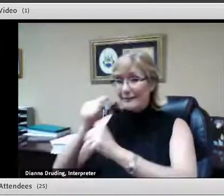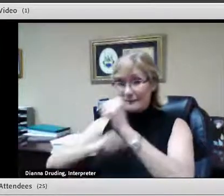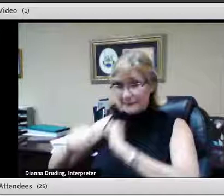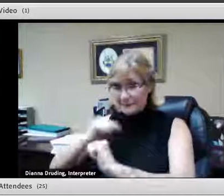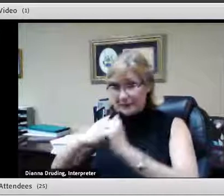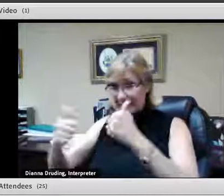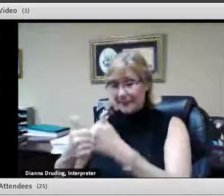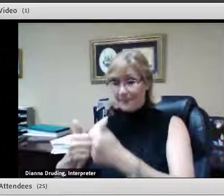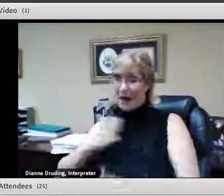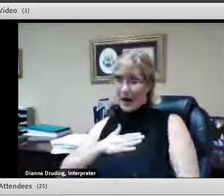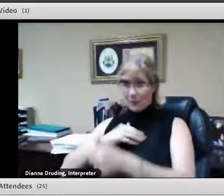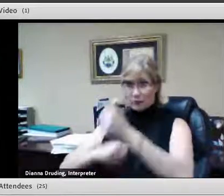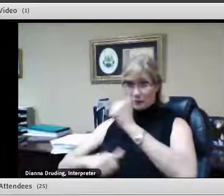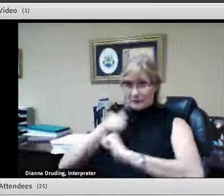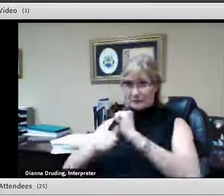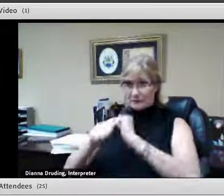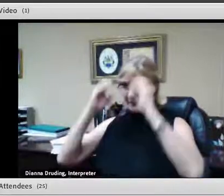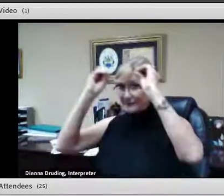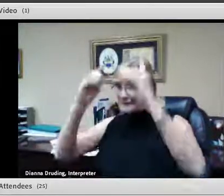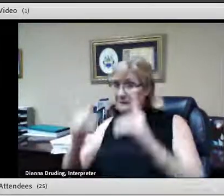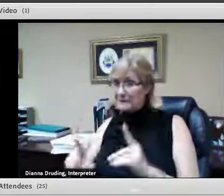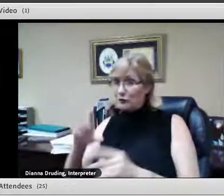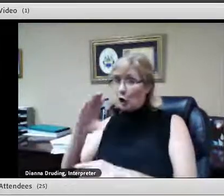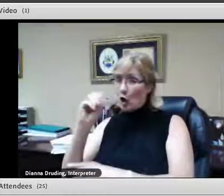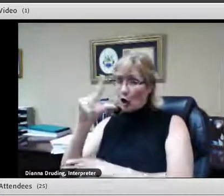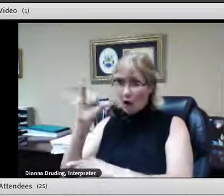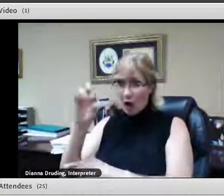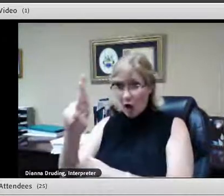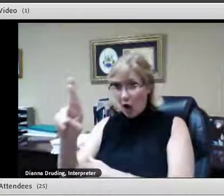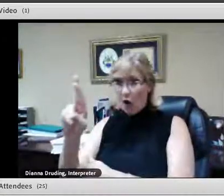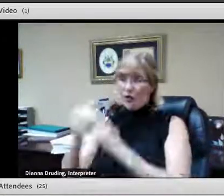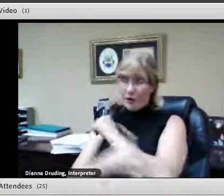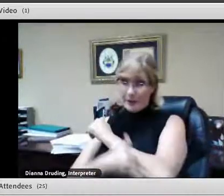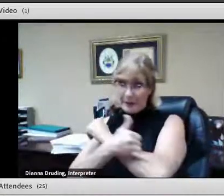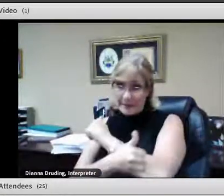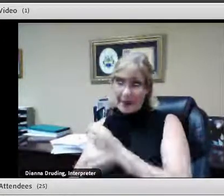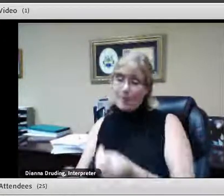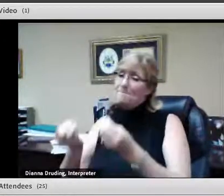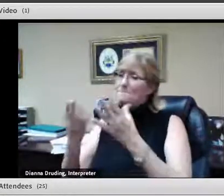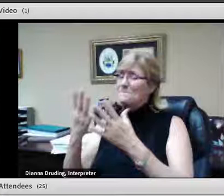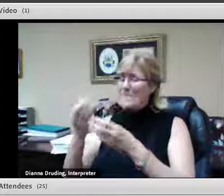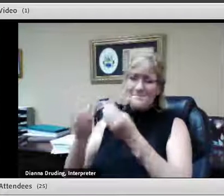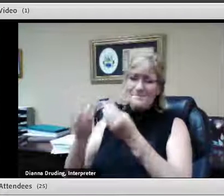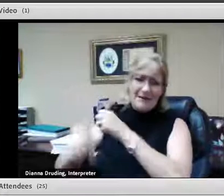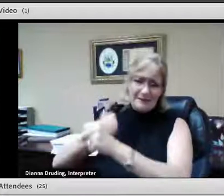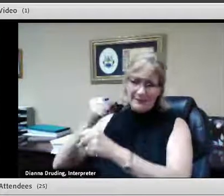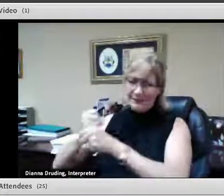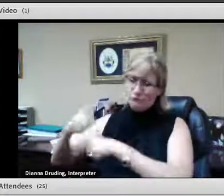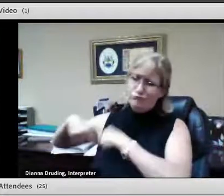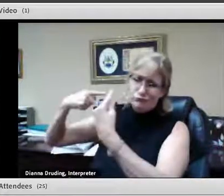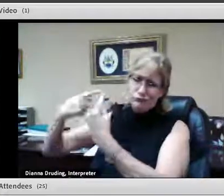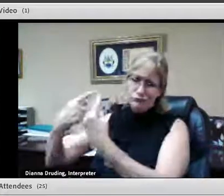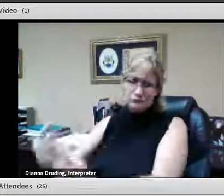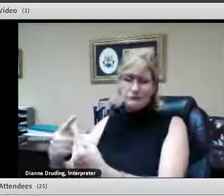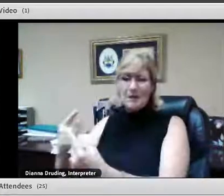I was a science teacher, you know, in Collier County here for a bunch of years, and throughout my career as a science teacher,